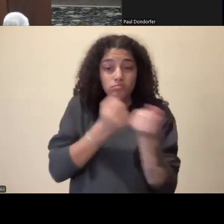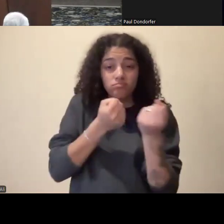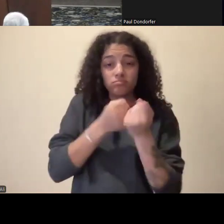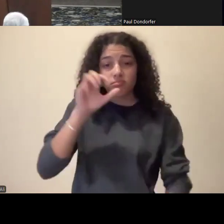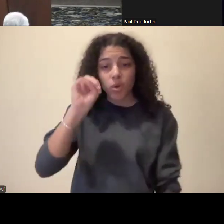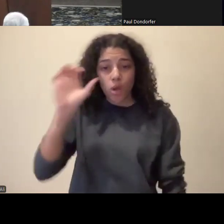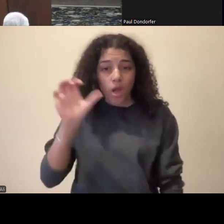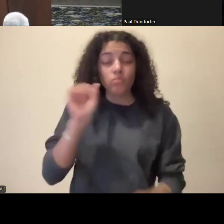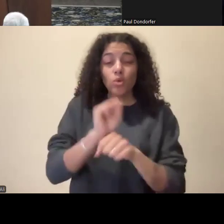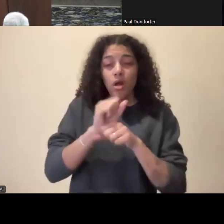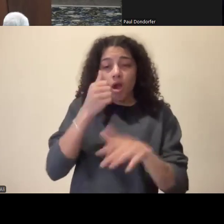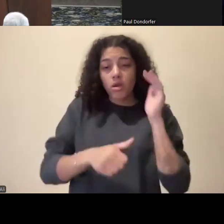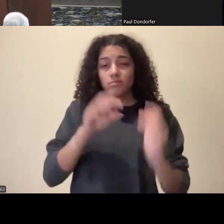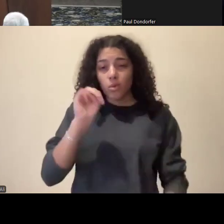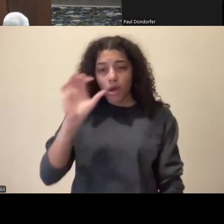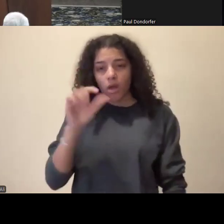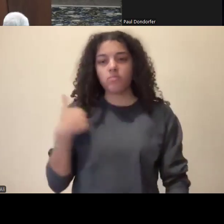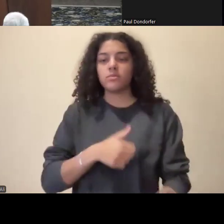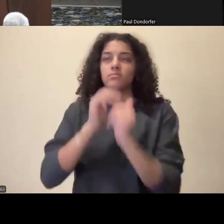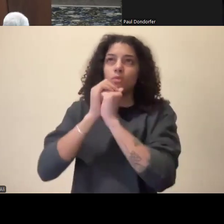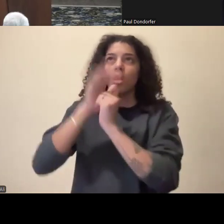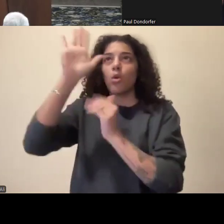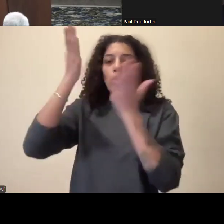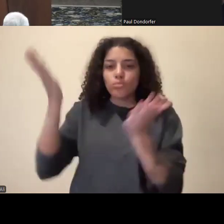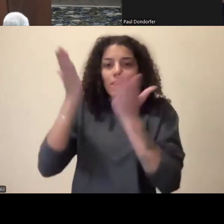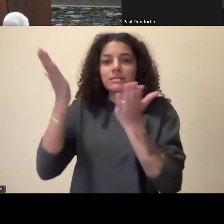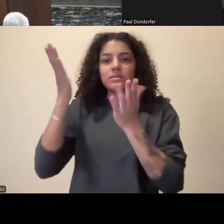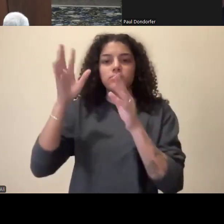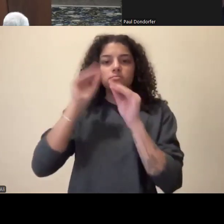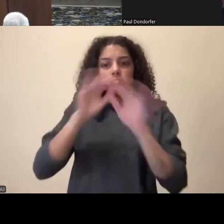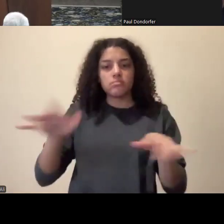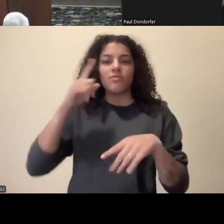We pray your divine presence and purpose over these proceedings and over these legislators and